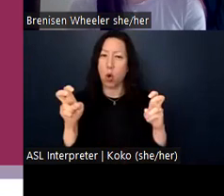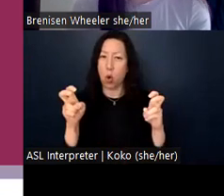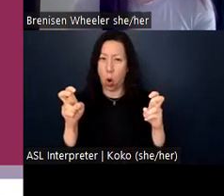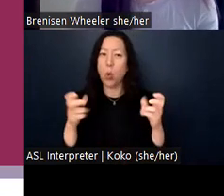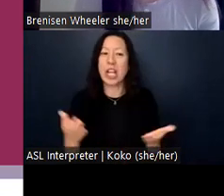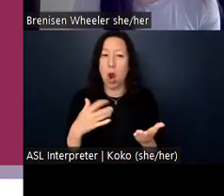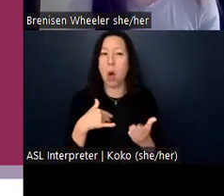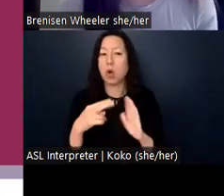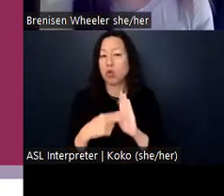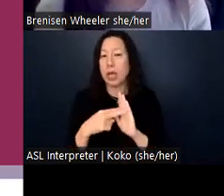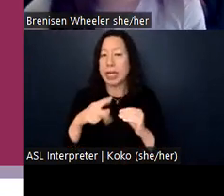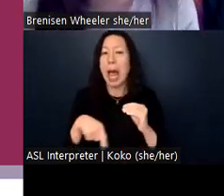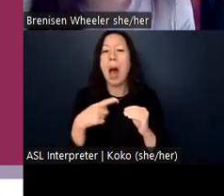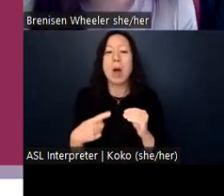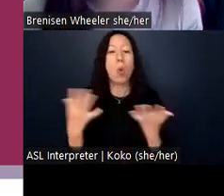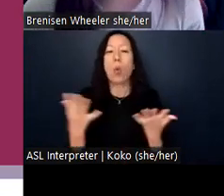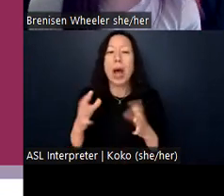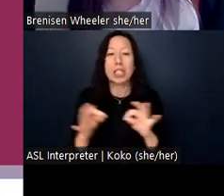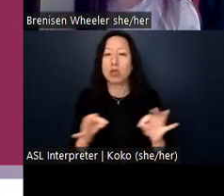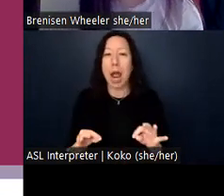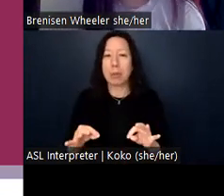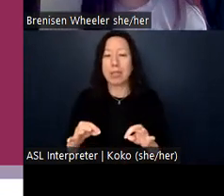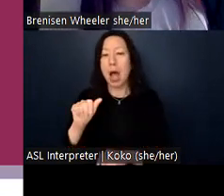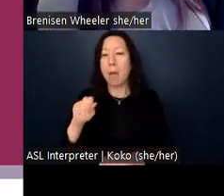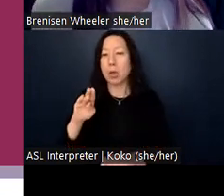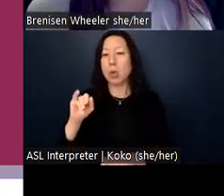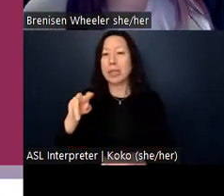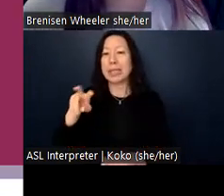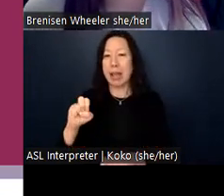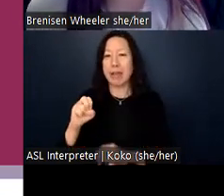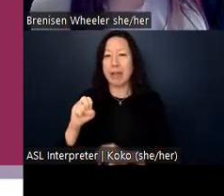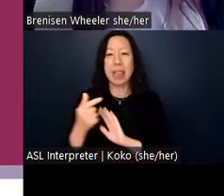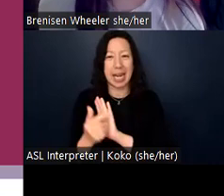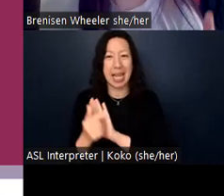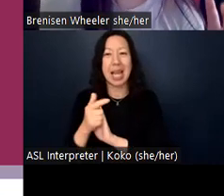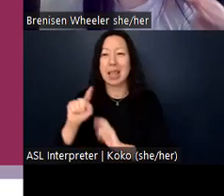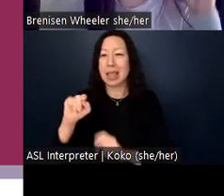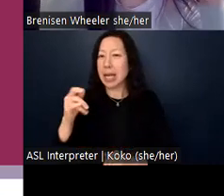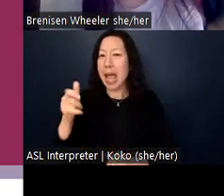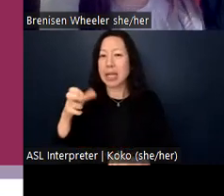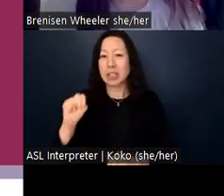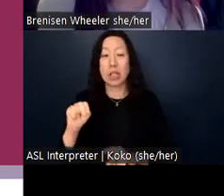of litigation. and so this person says, the most horrible sufferings have not been only